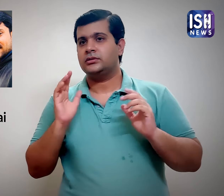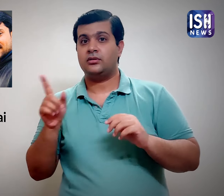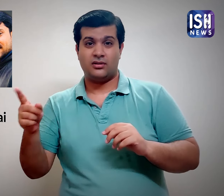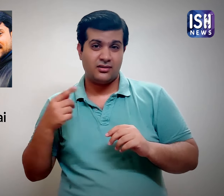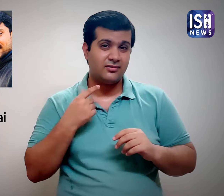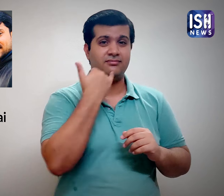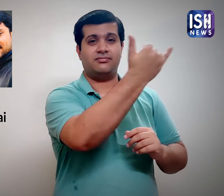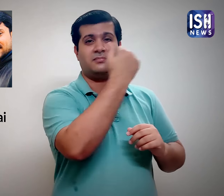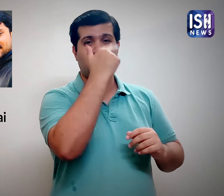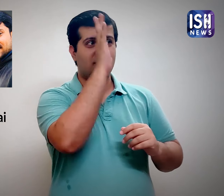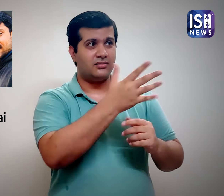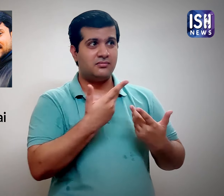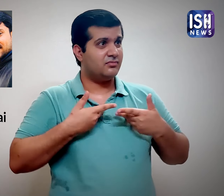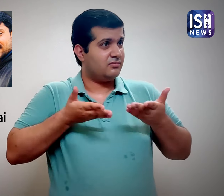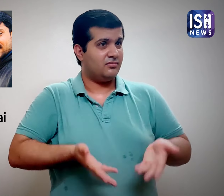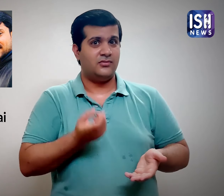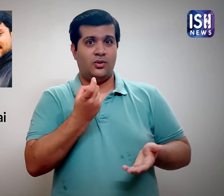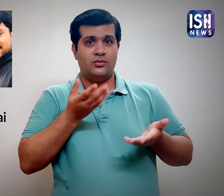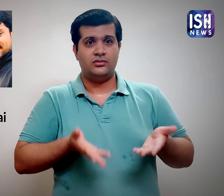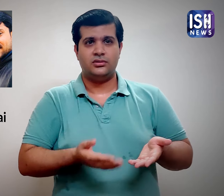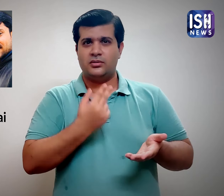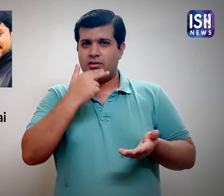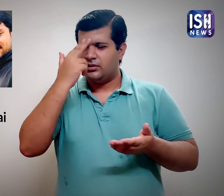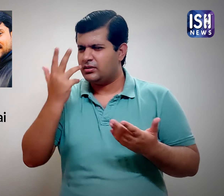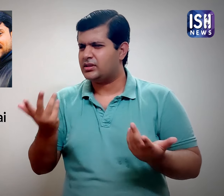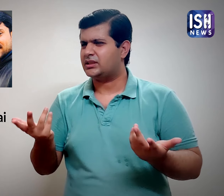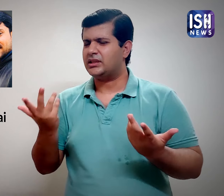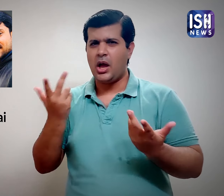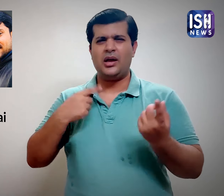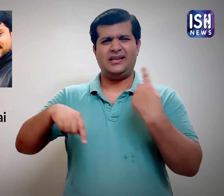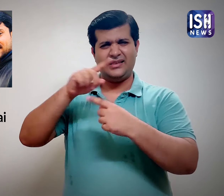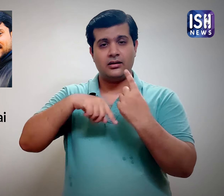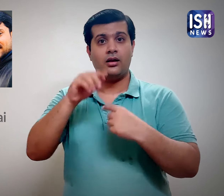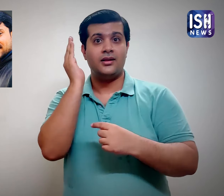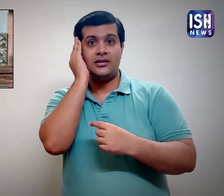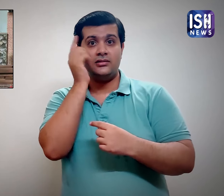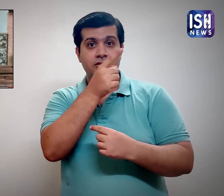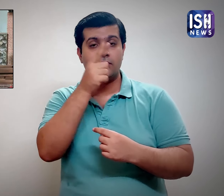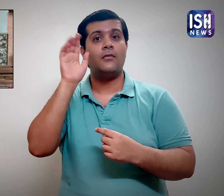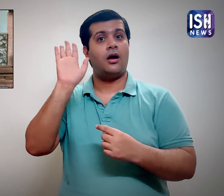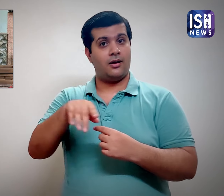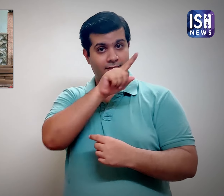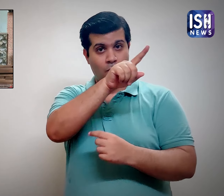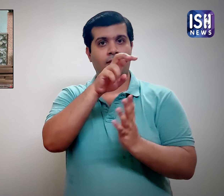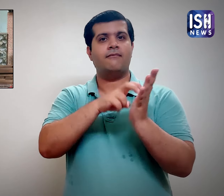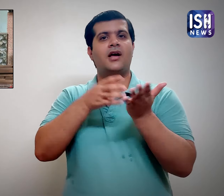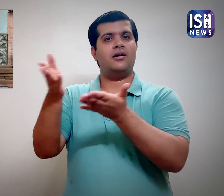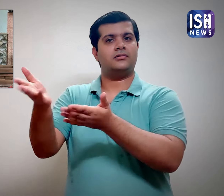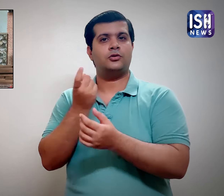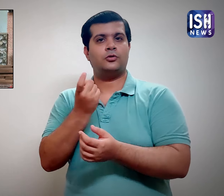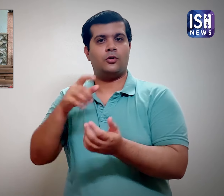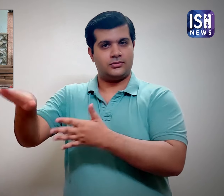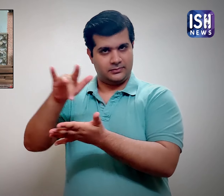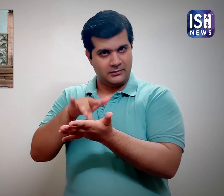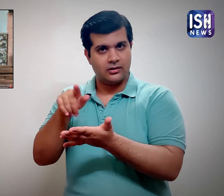Sachin informed Pradeep that he was in Jamkhed. Fortunately Jamkhed was Taslim's village.